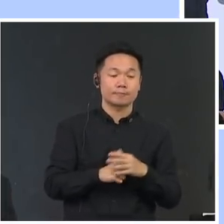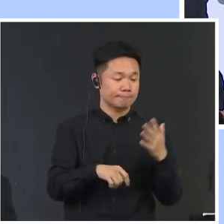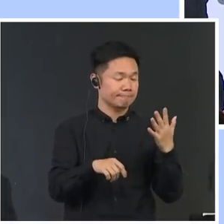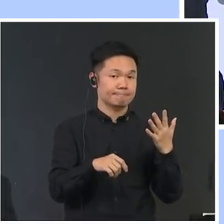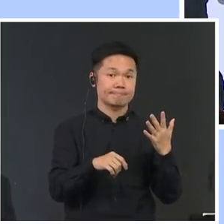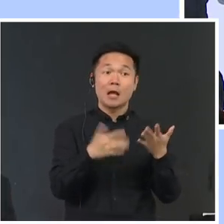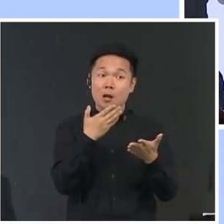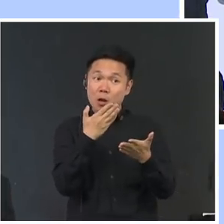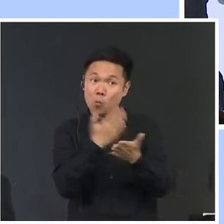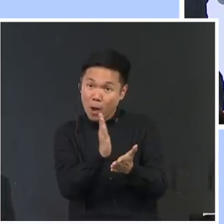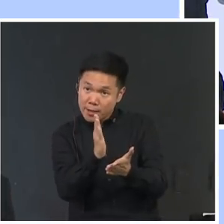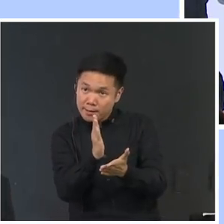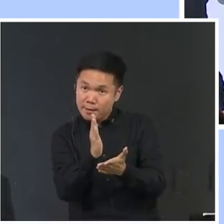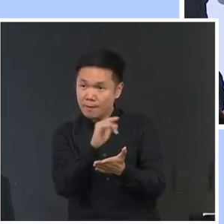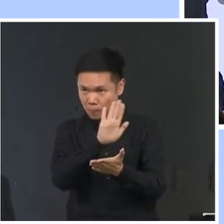Article 2, defines sign language as a